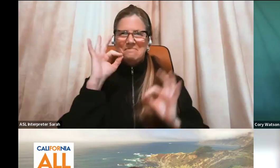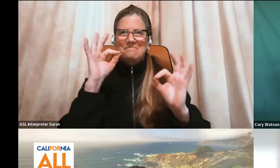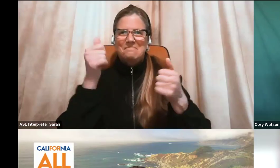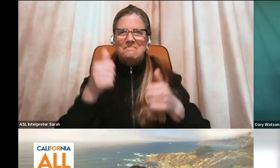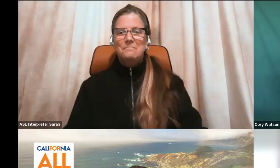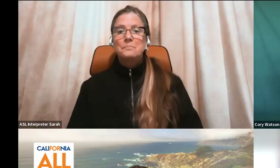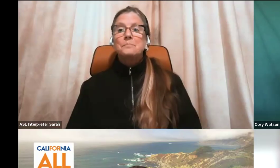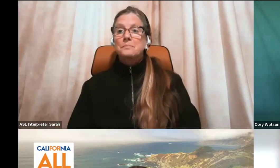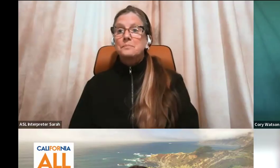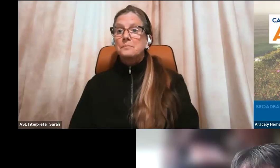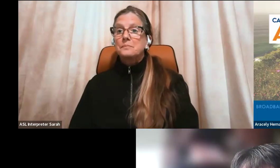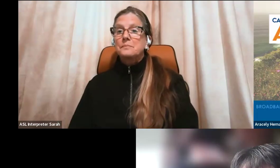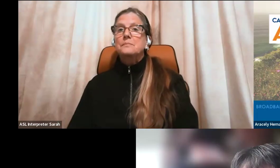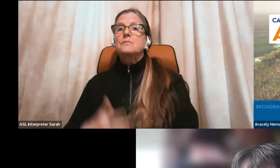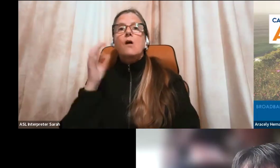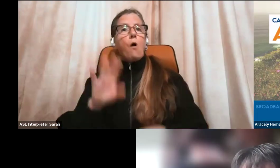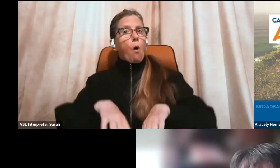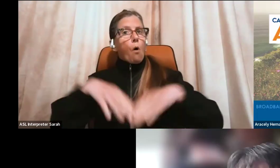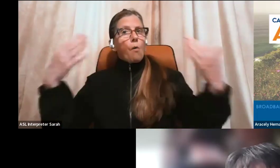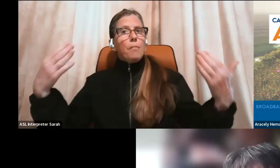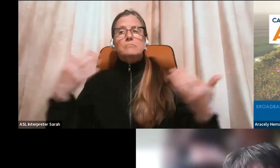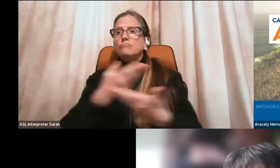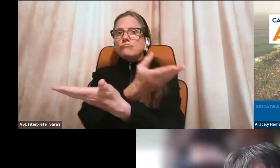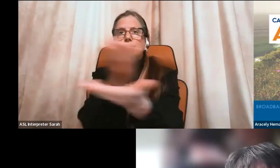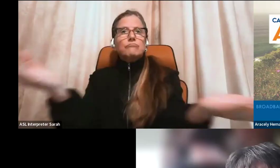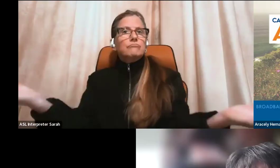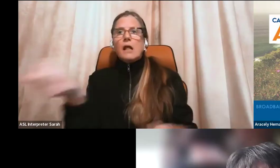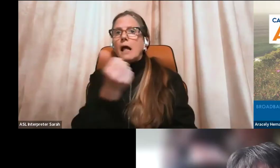Great. Well, we do want to open up the floor to see if any folks in the audience have any